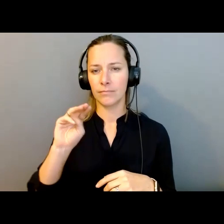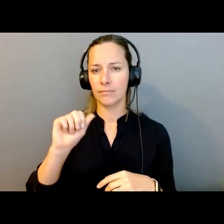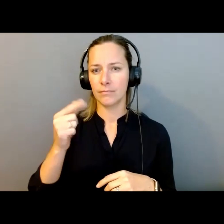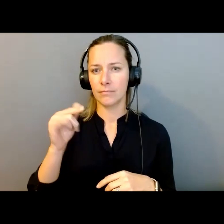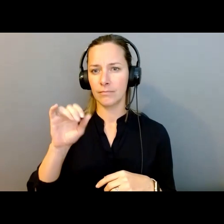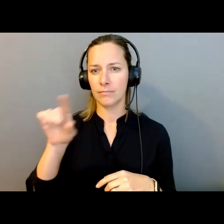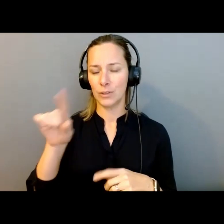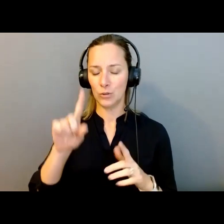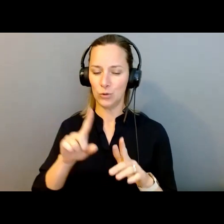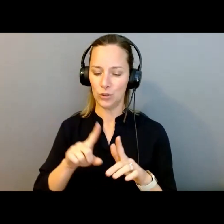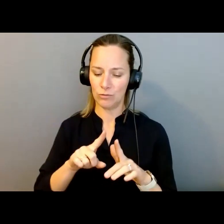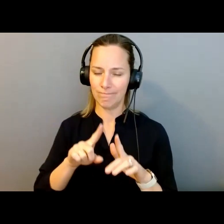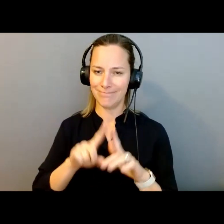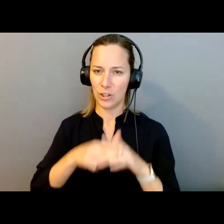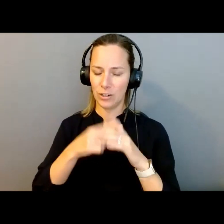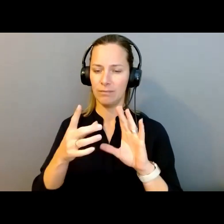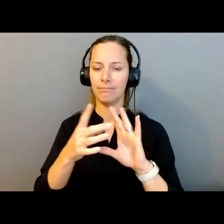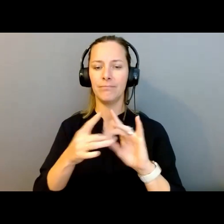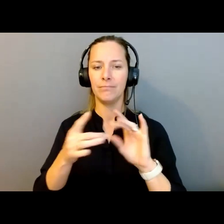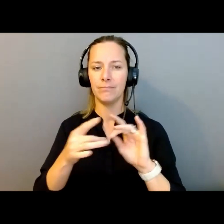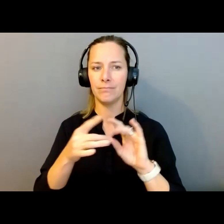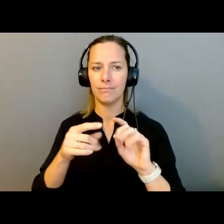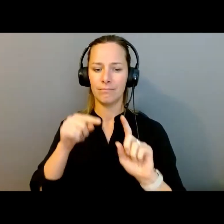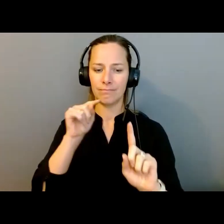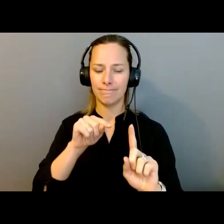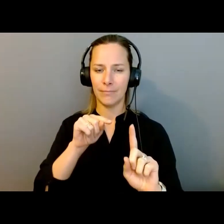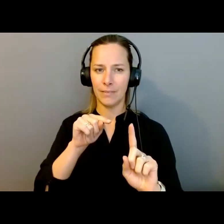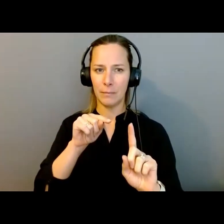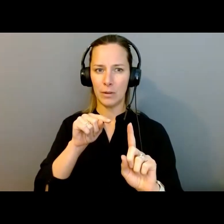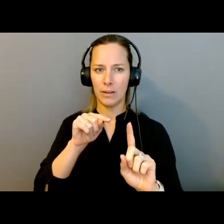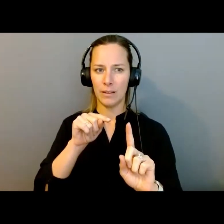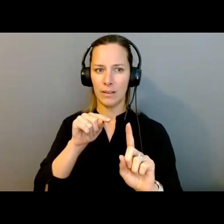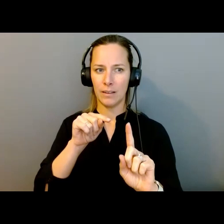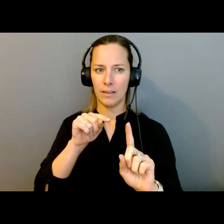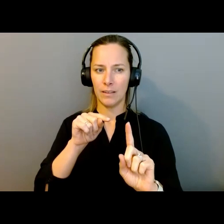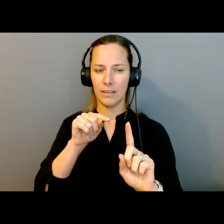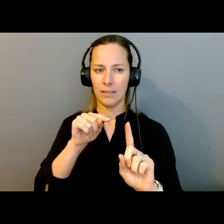us started a little bit in terms of looking at the impact of how we don't involve community.